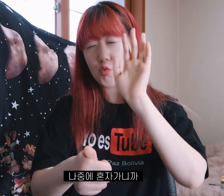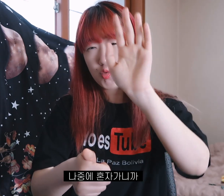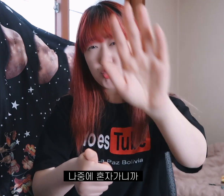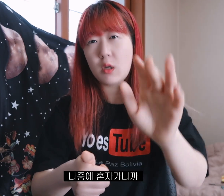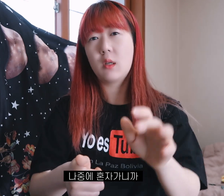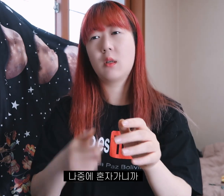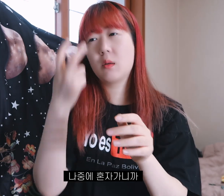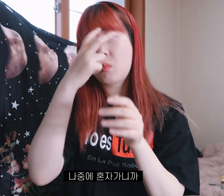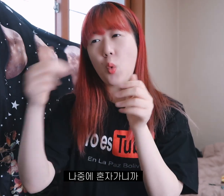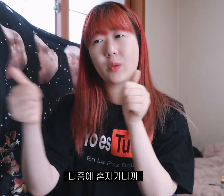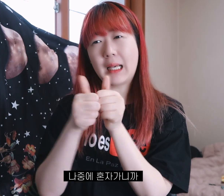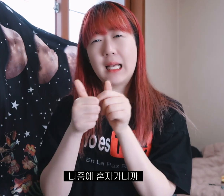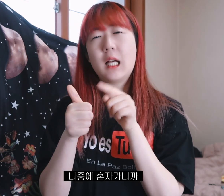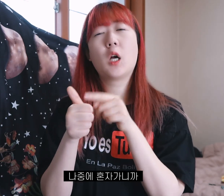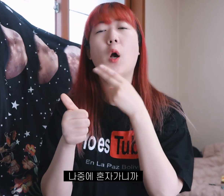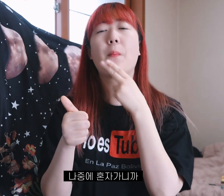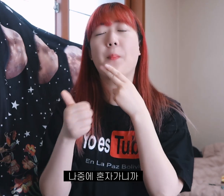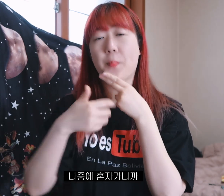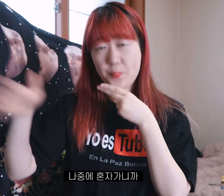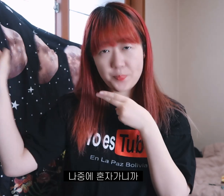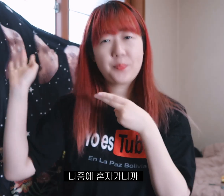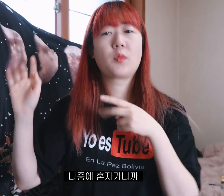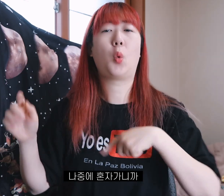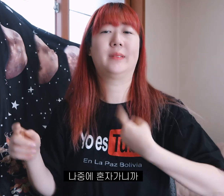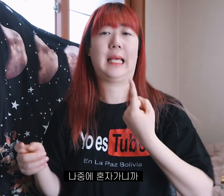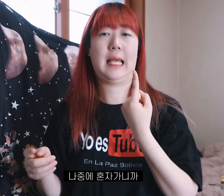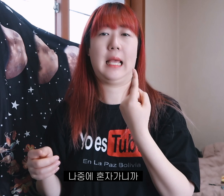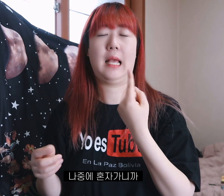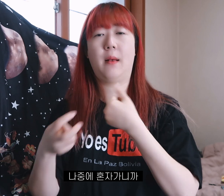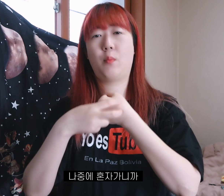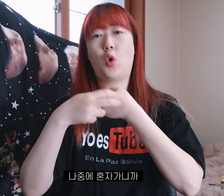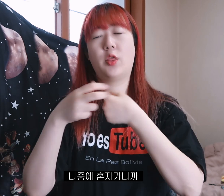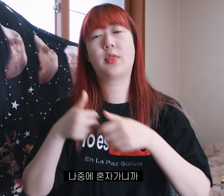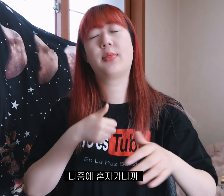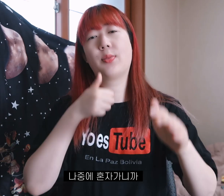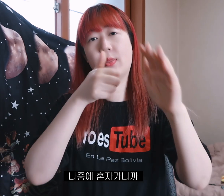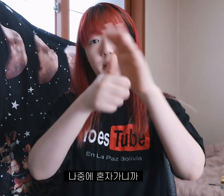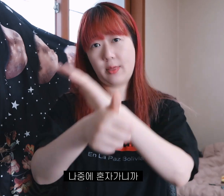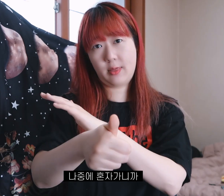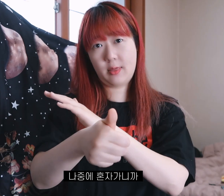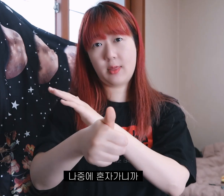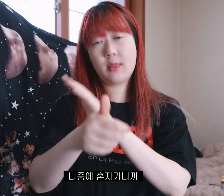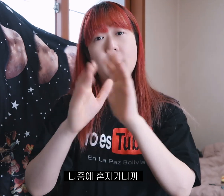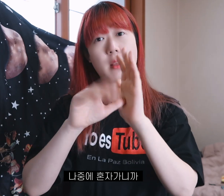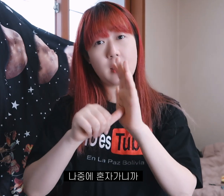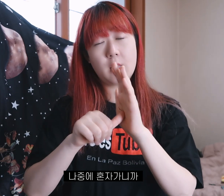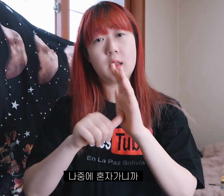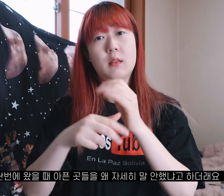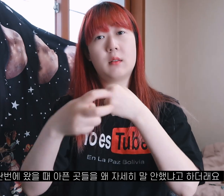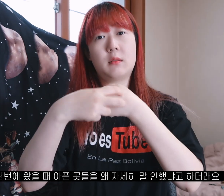and later she went alone,